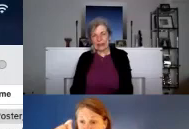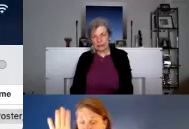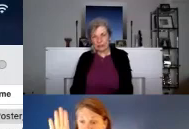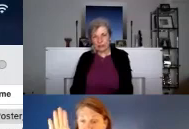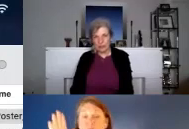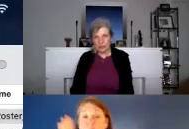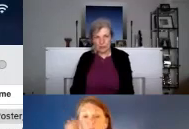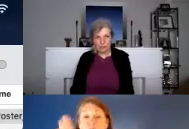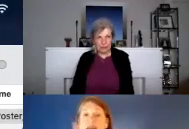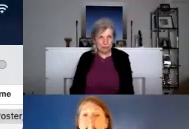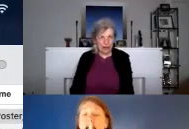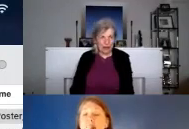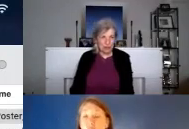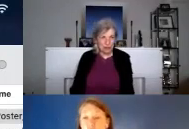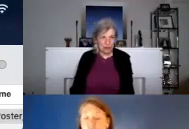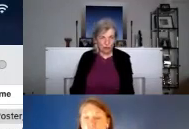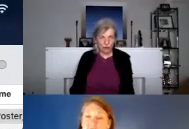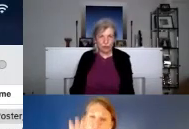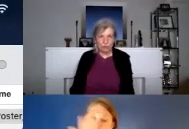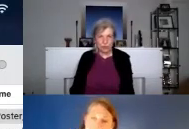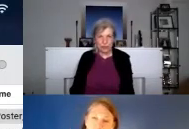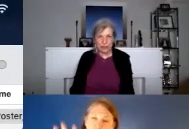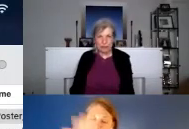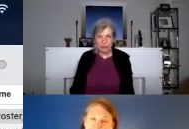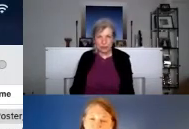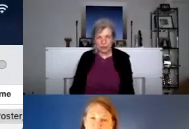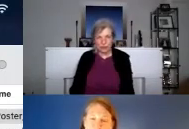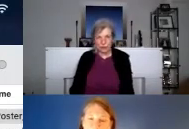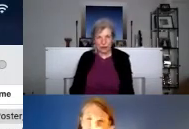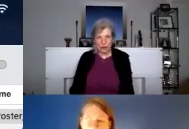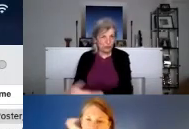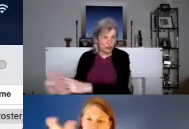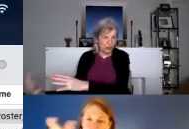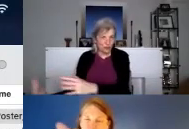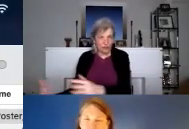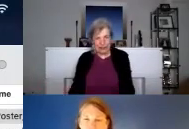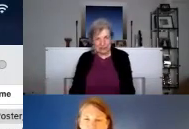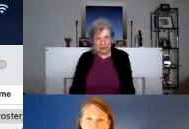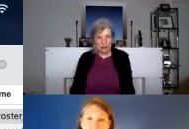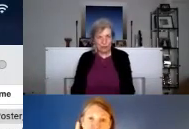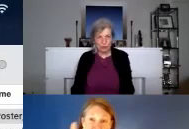actually approximate all of the tabs and all academic when you are